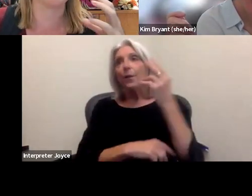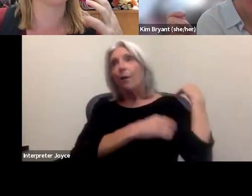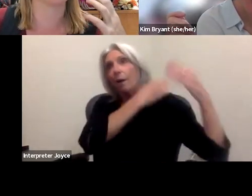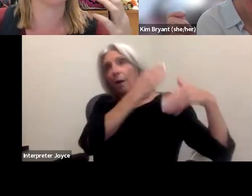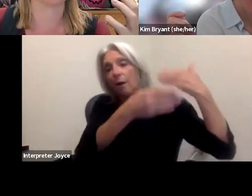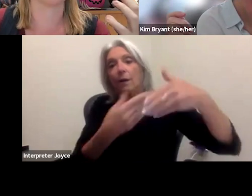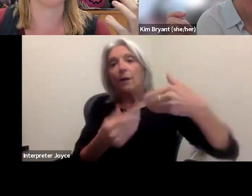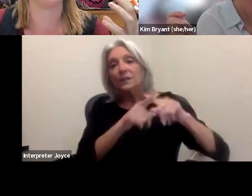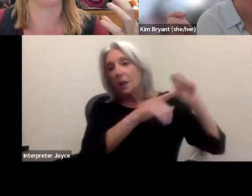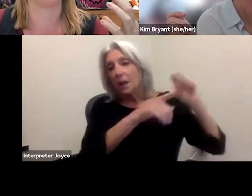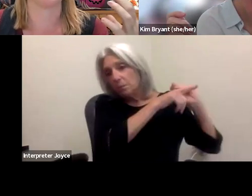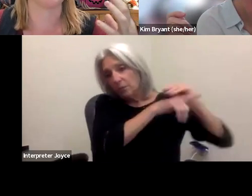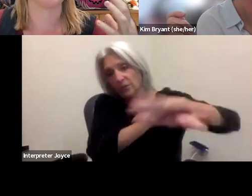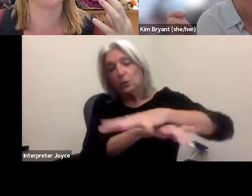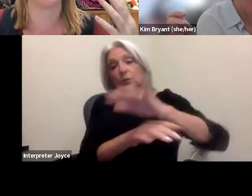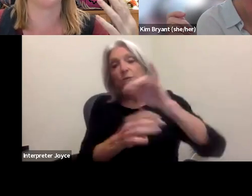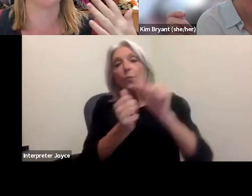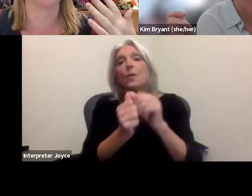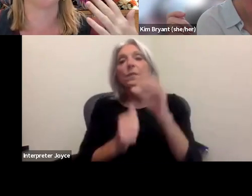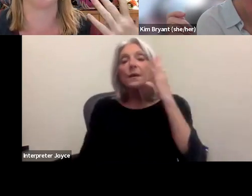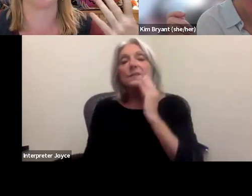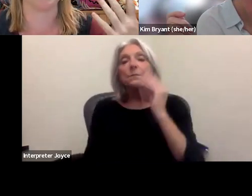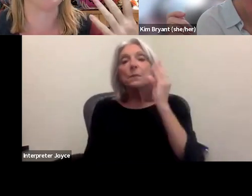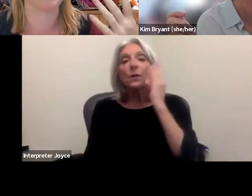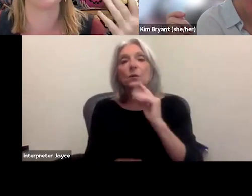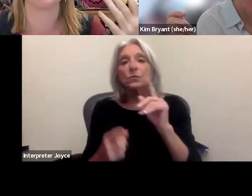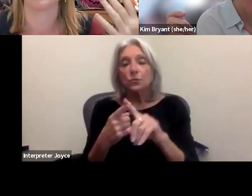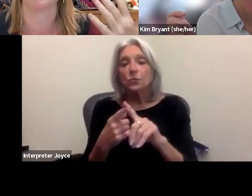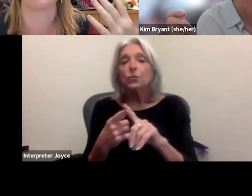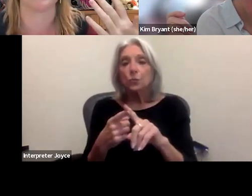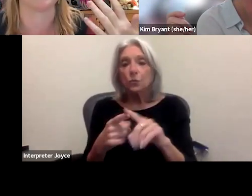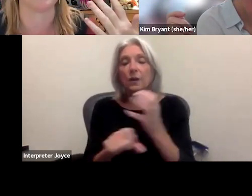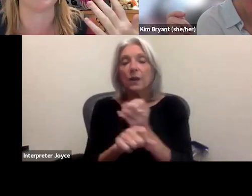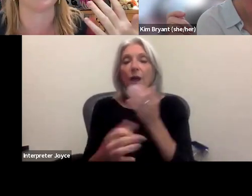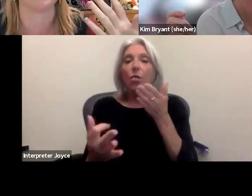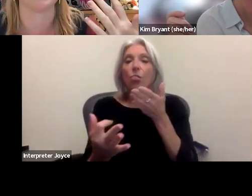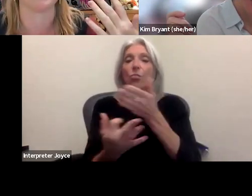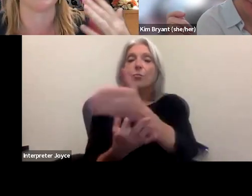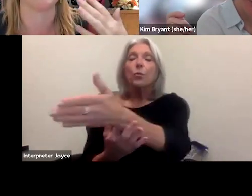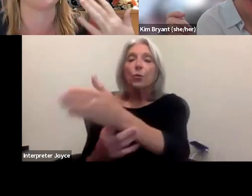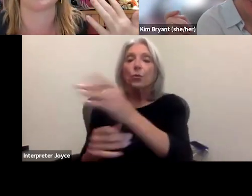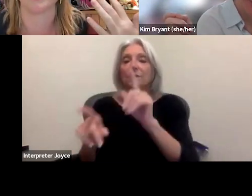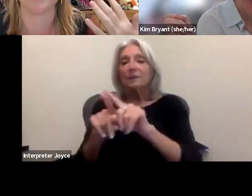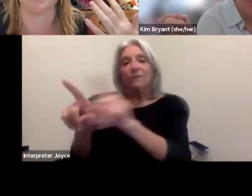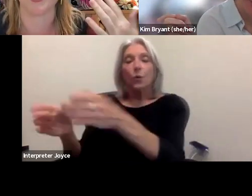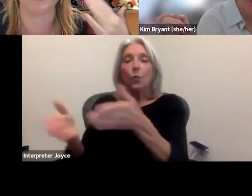and experience a lot to get through the pipelines of science and engineering if they're disabled.